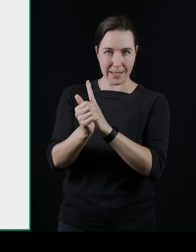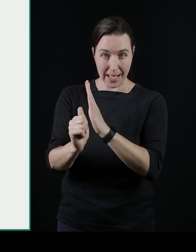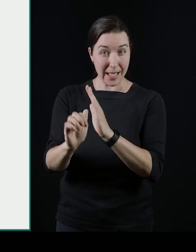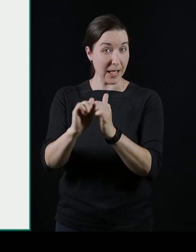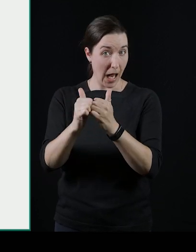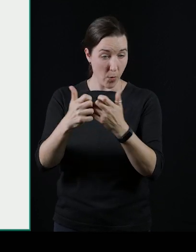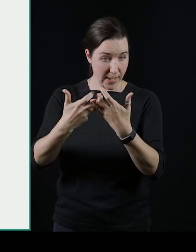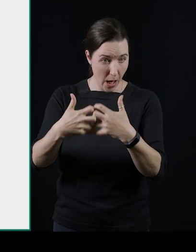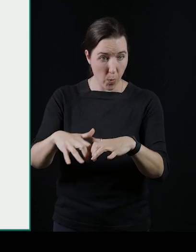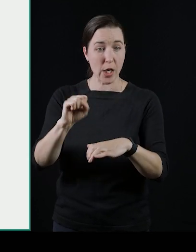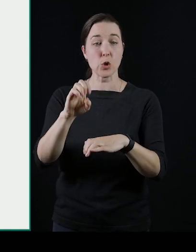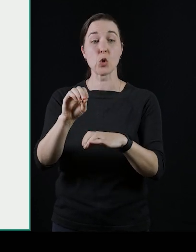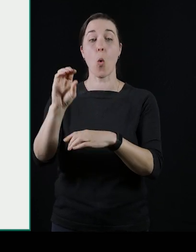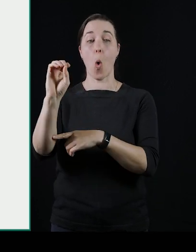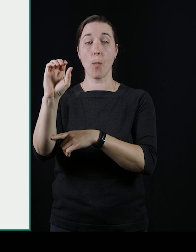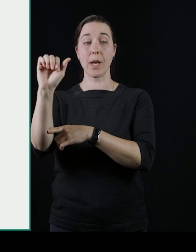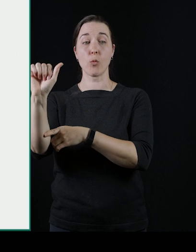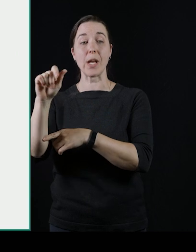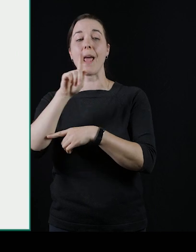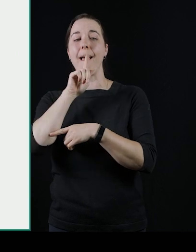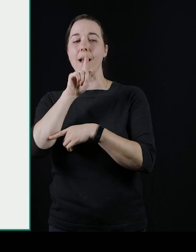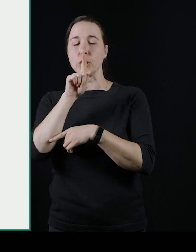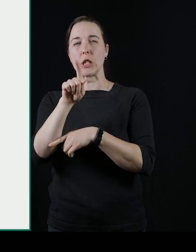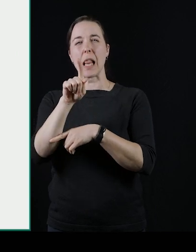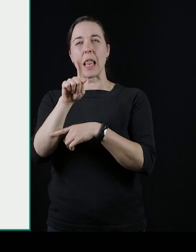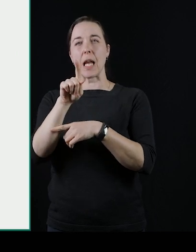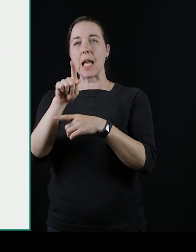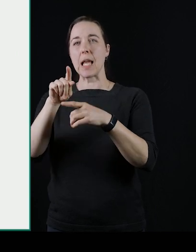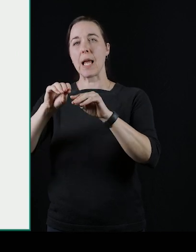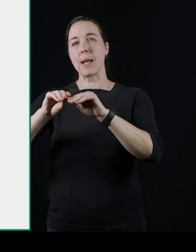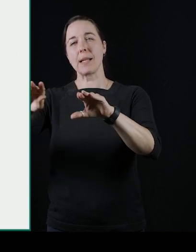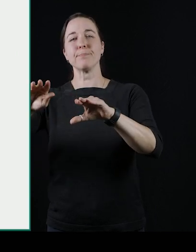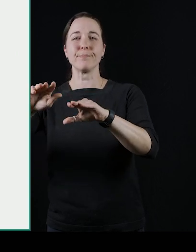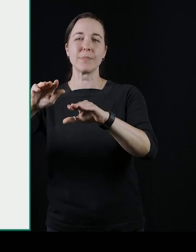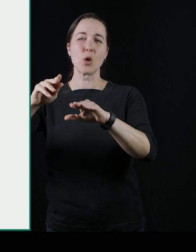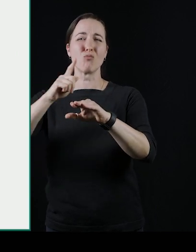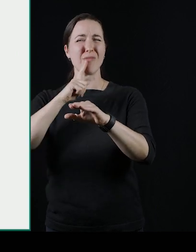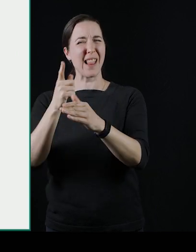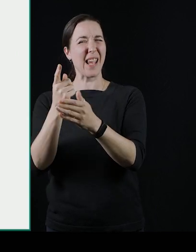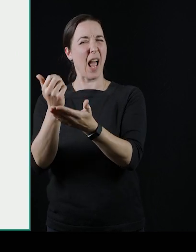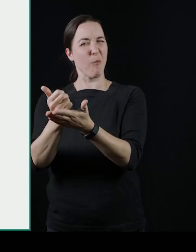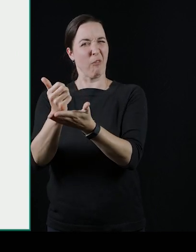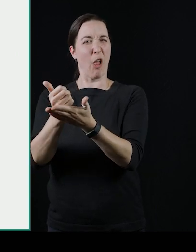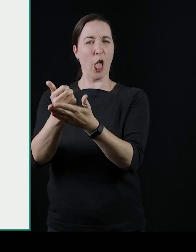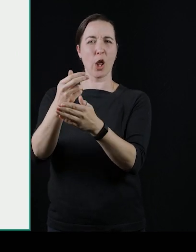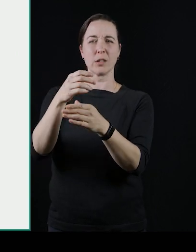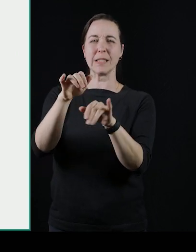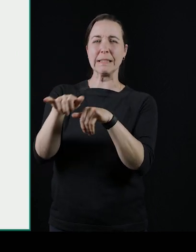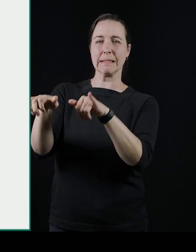How does this work? So OpenArena actually emits useful status and state messages